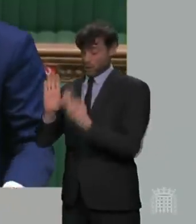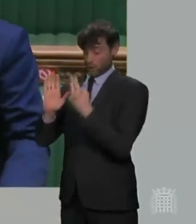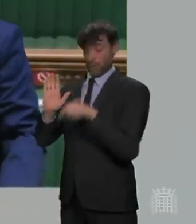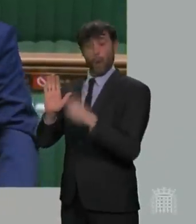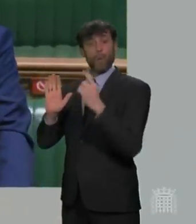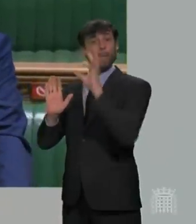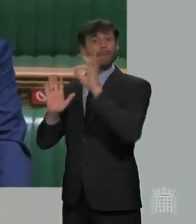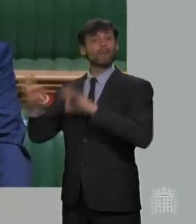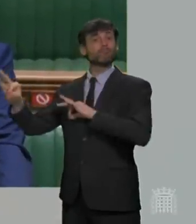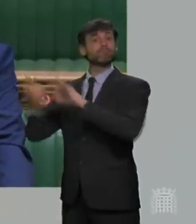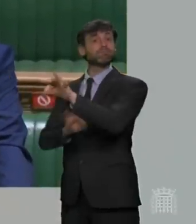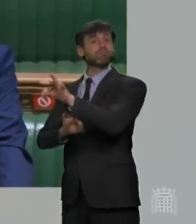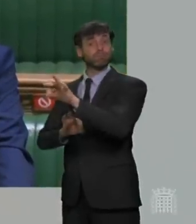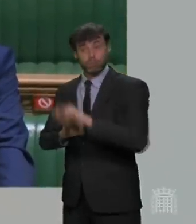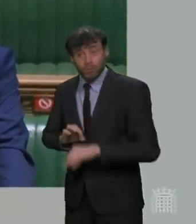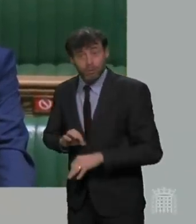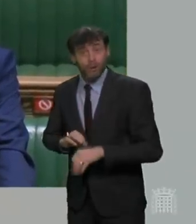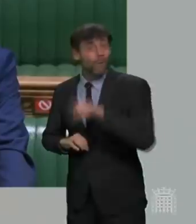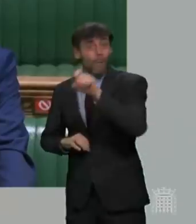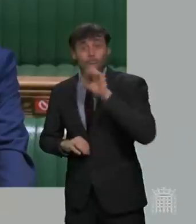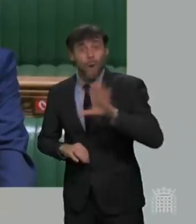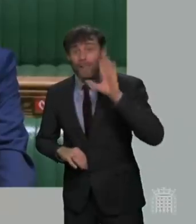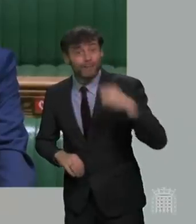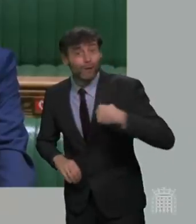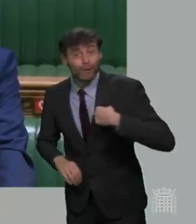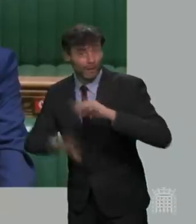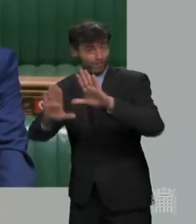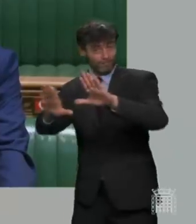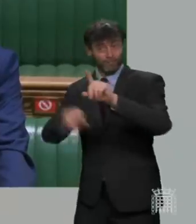If he will not listen to me, he should listen to what his own Conservative MPs are saying